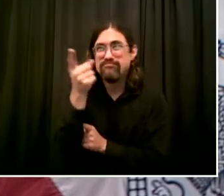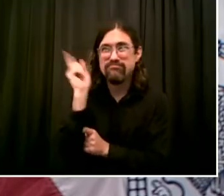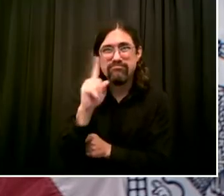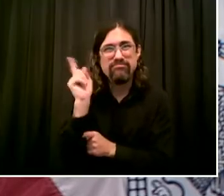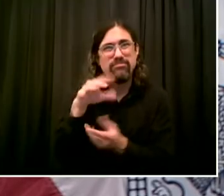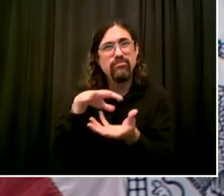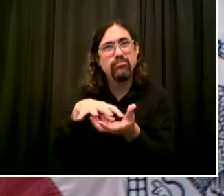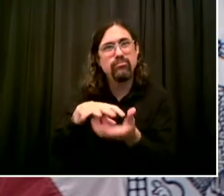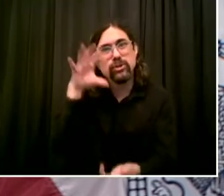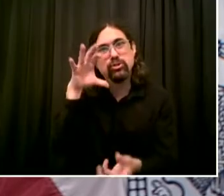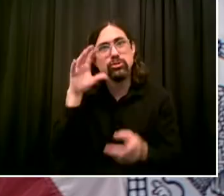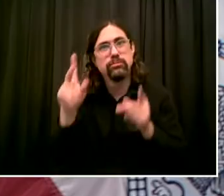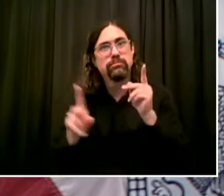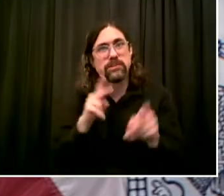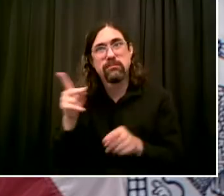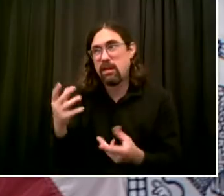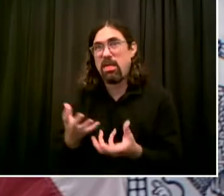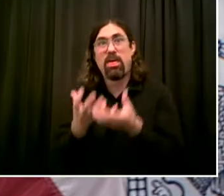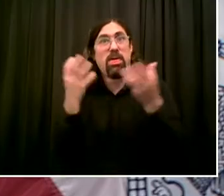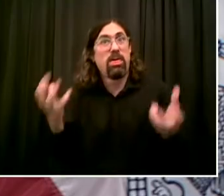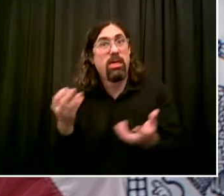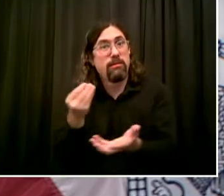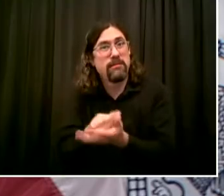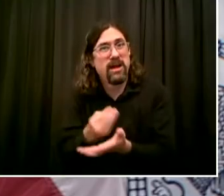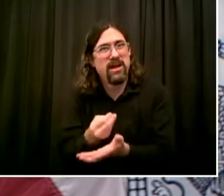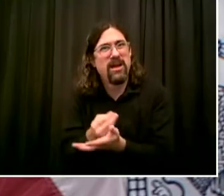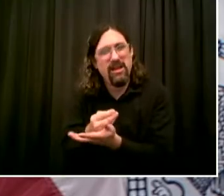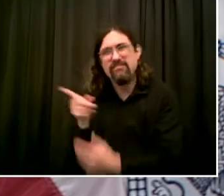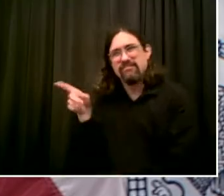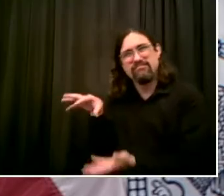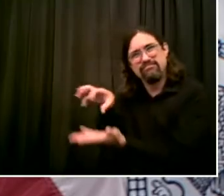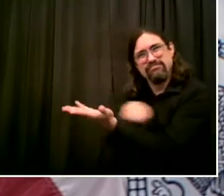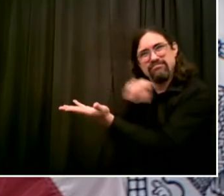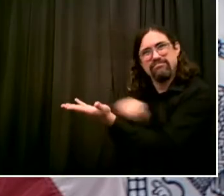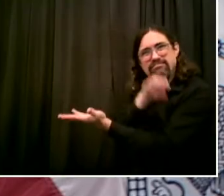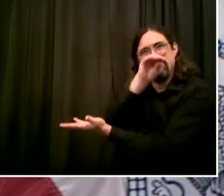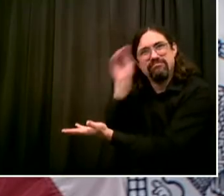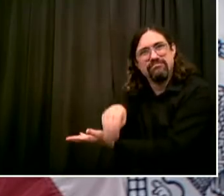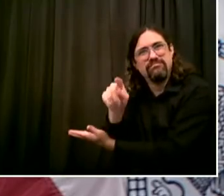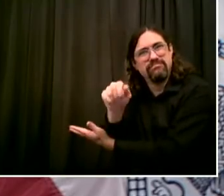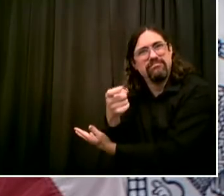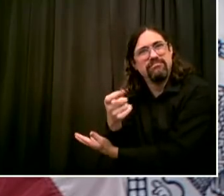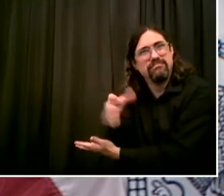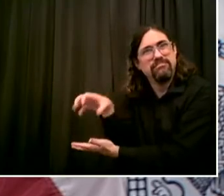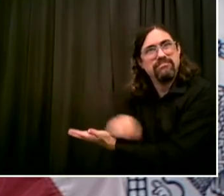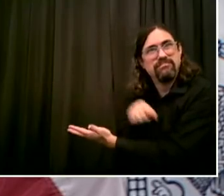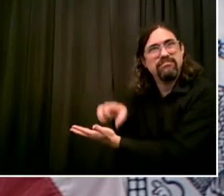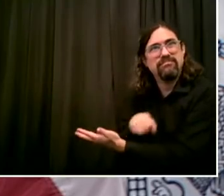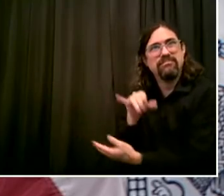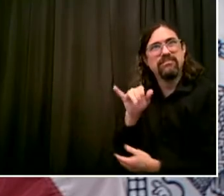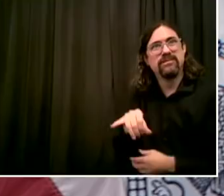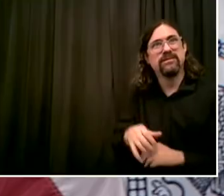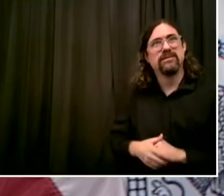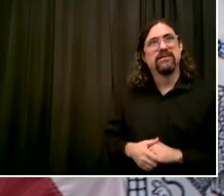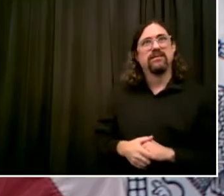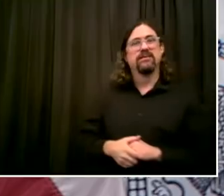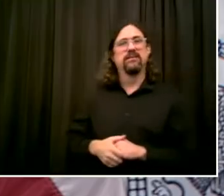WLEATHY PEOPLE ARE DOING VERY WELL DESPITE THIS CRISIS WHILE WORKING PEOPLEA R E SUFFERING AT A UNPRECEDENTED NMANER . YOU HAVE TO GO BACK